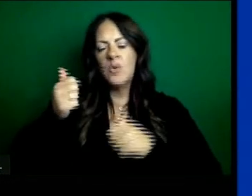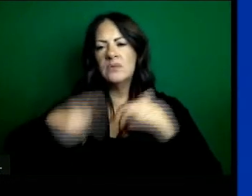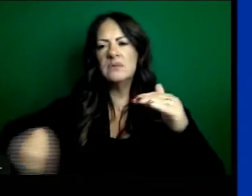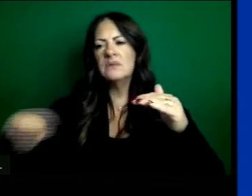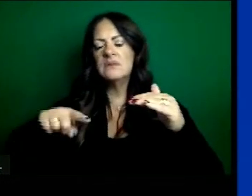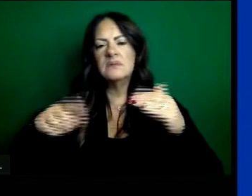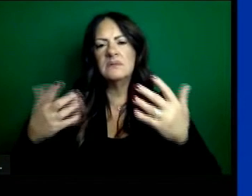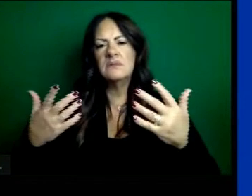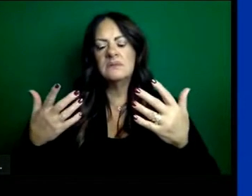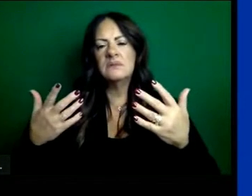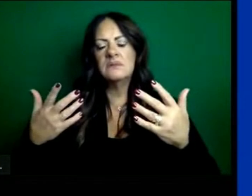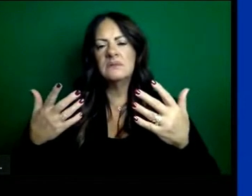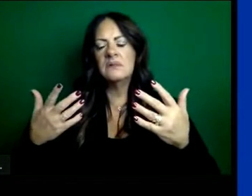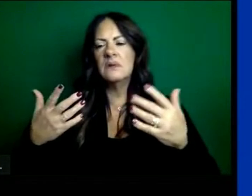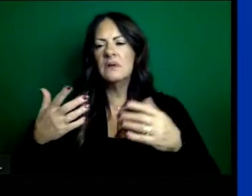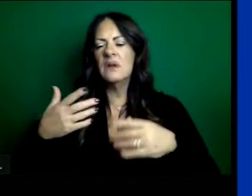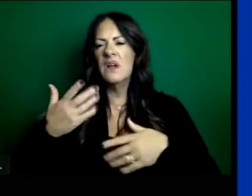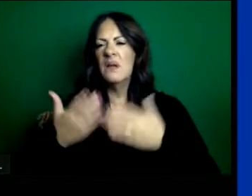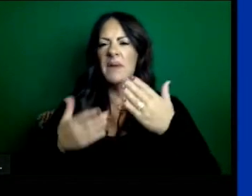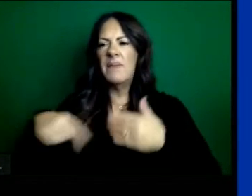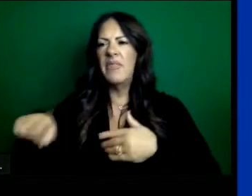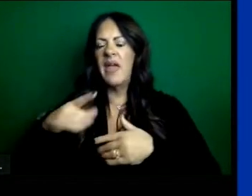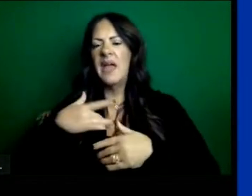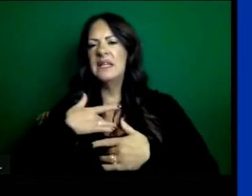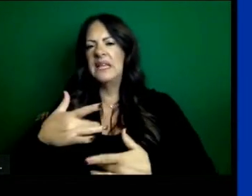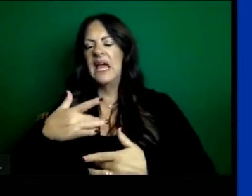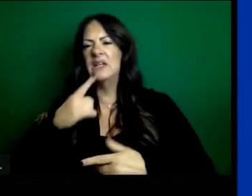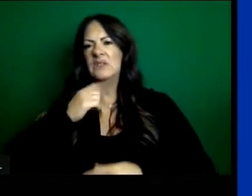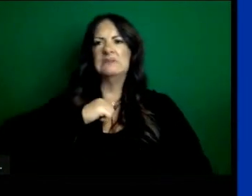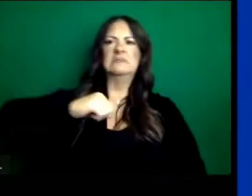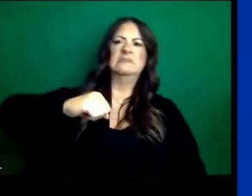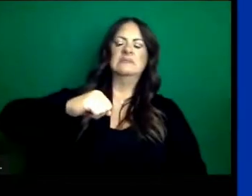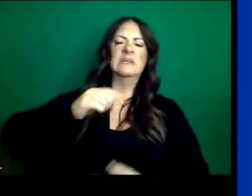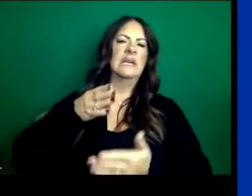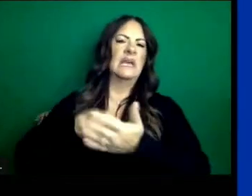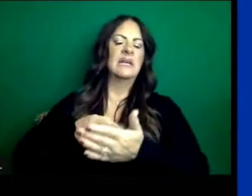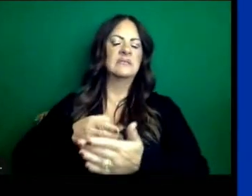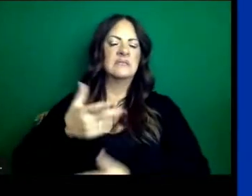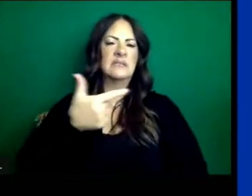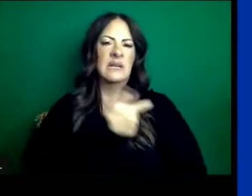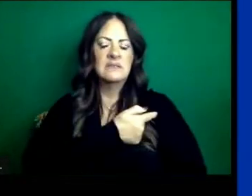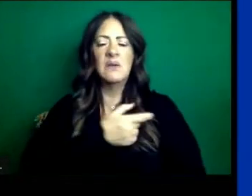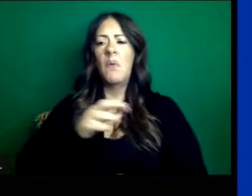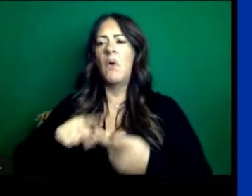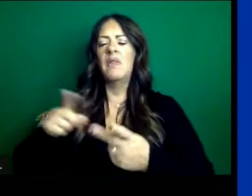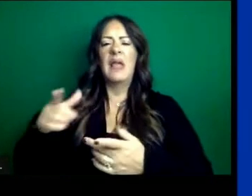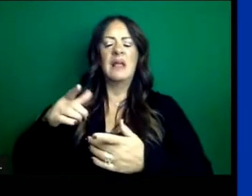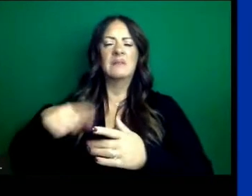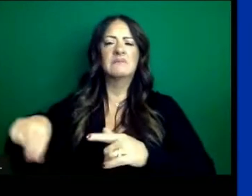VACCINATE THOSE COMMUNITIES THAT HAVE BEEN IMPACTED MORE BY CORONAVIRUS.